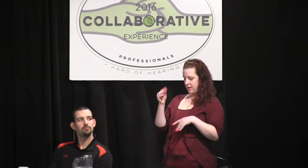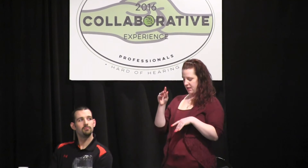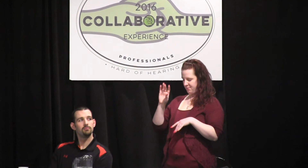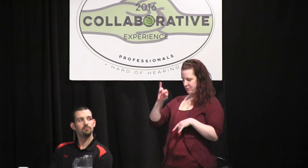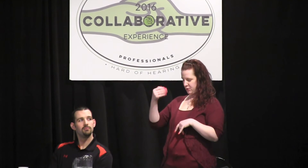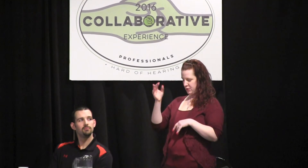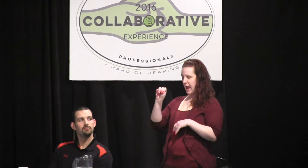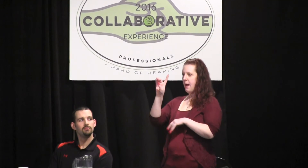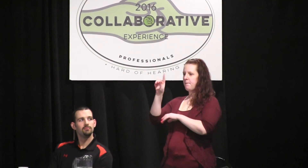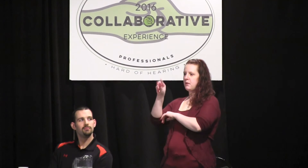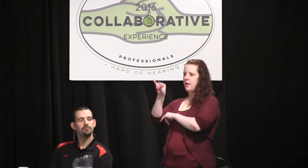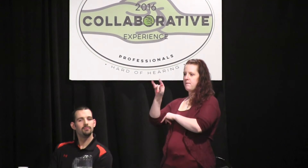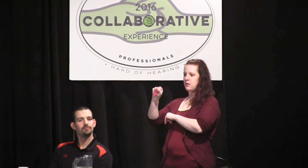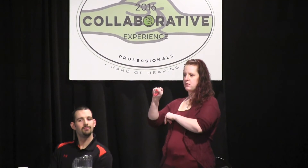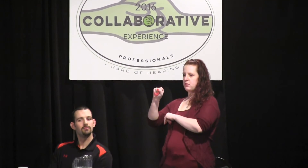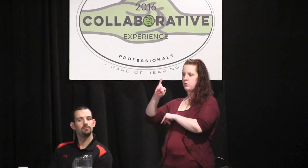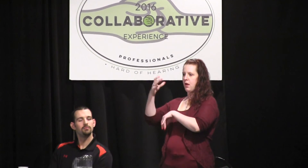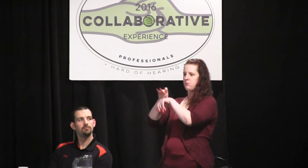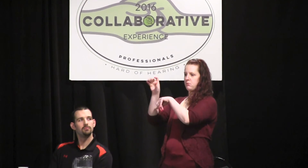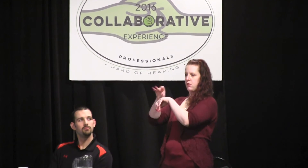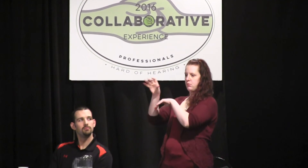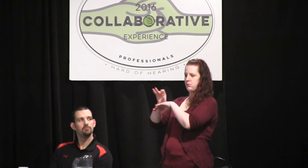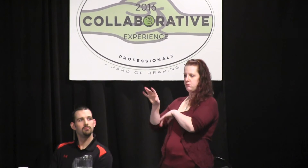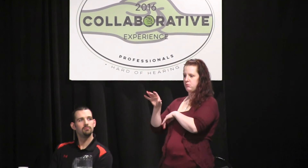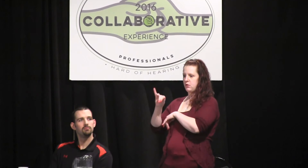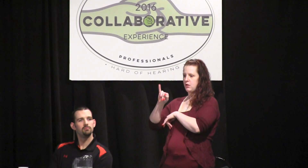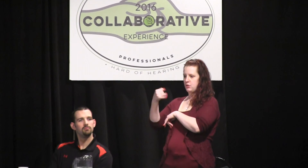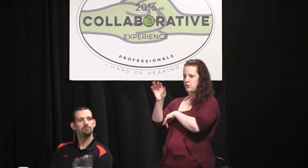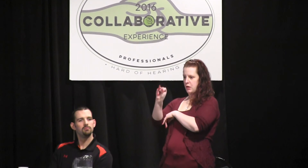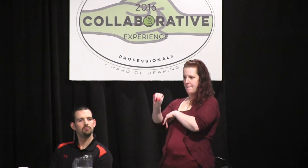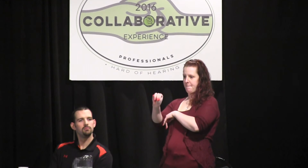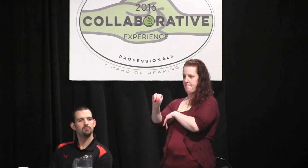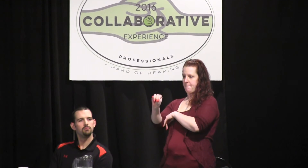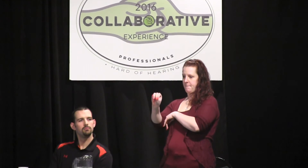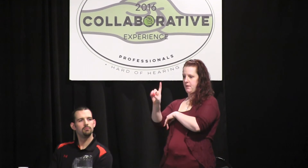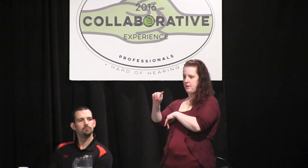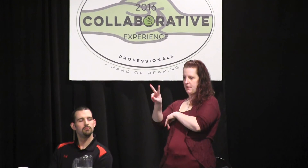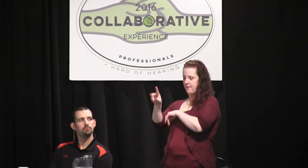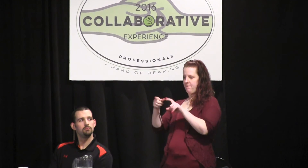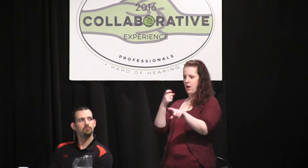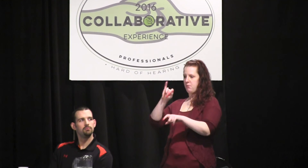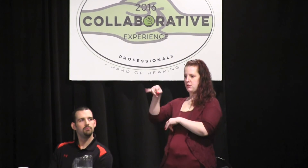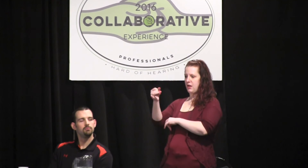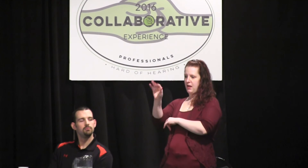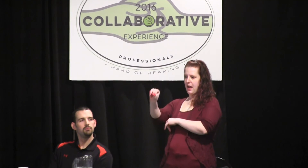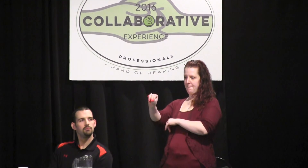In doing that. And I had a job counselor.